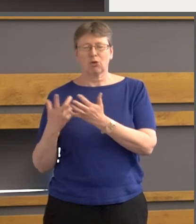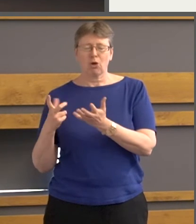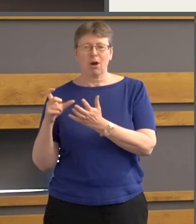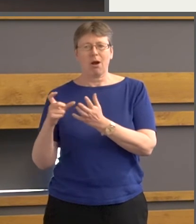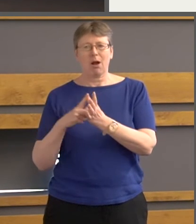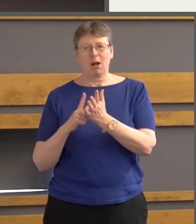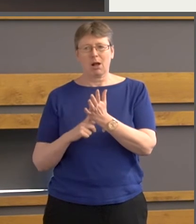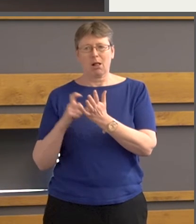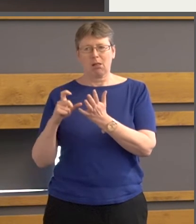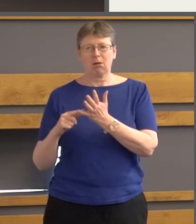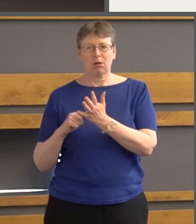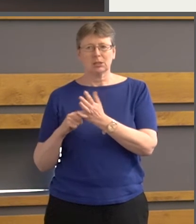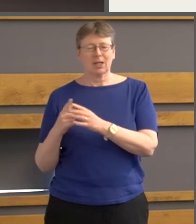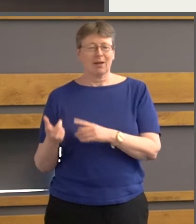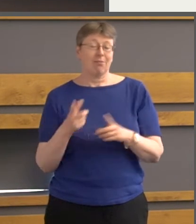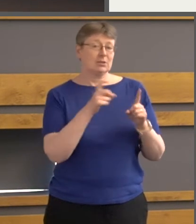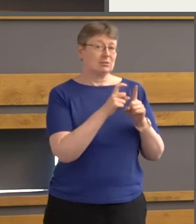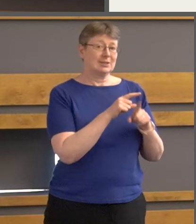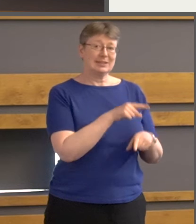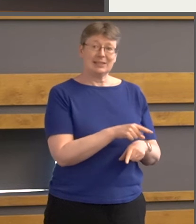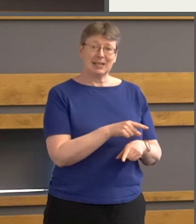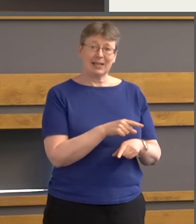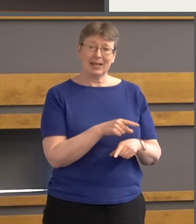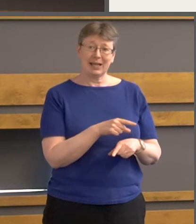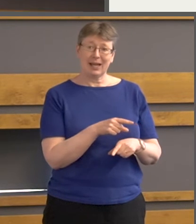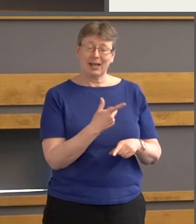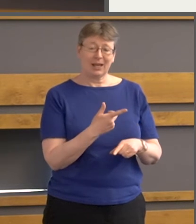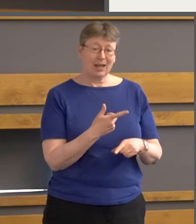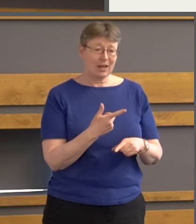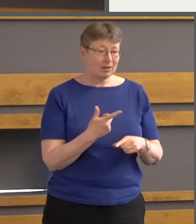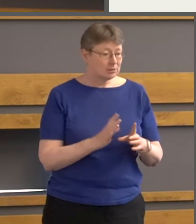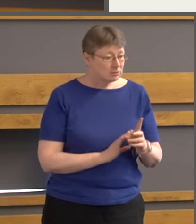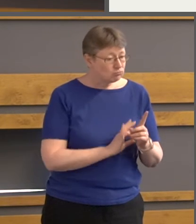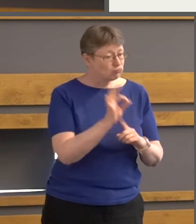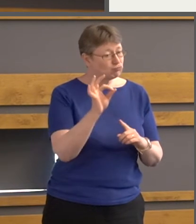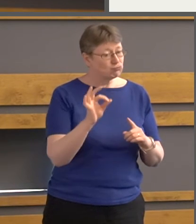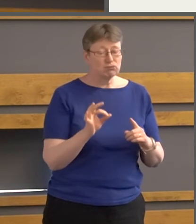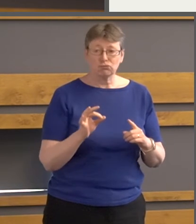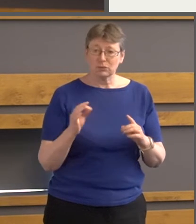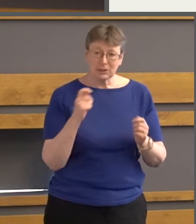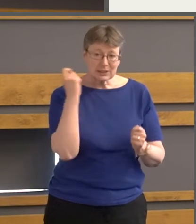We know that they never prospered at the same time. It was a seesaw relationship.